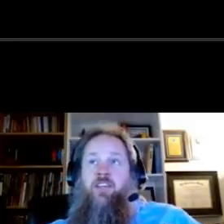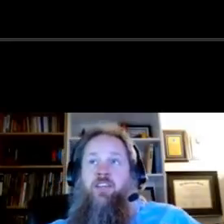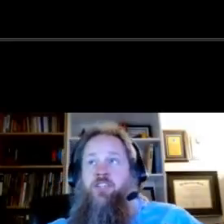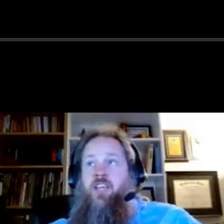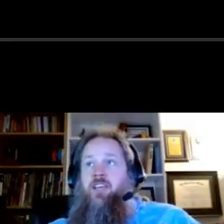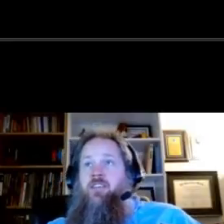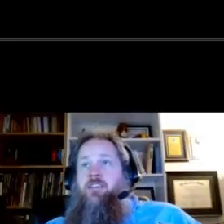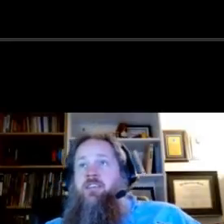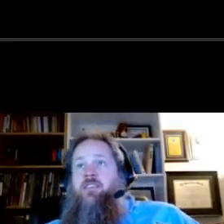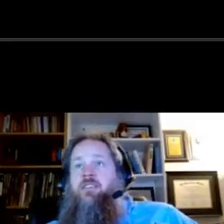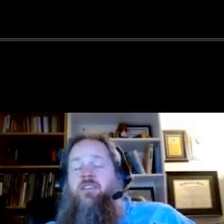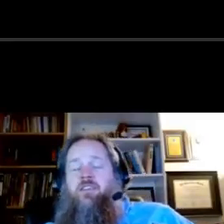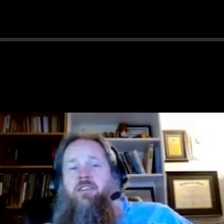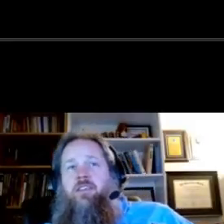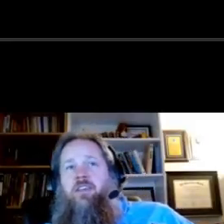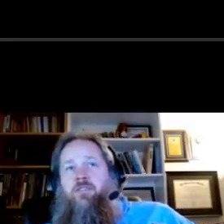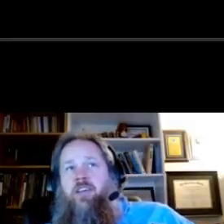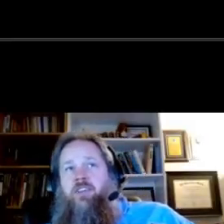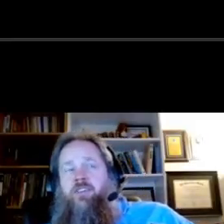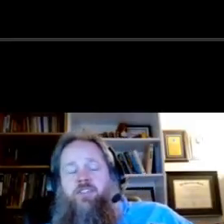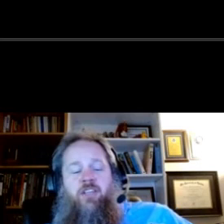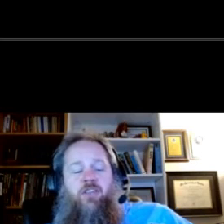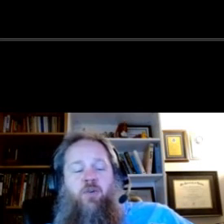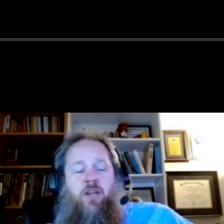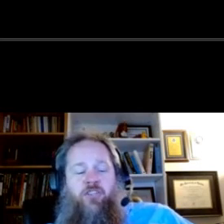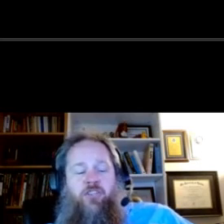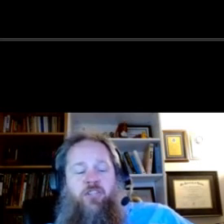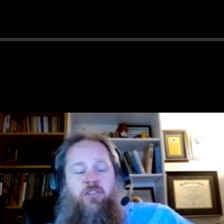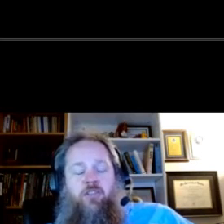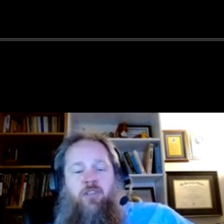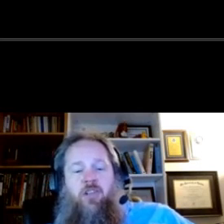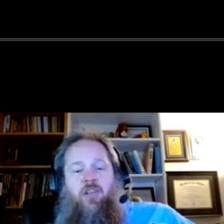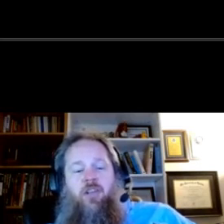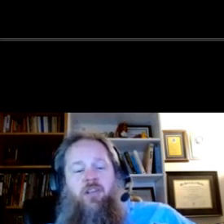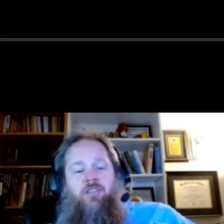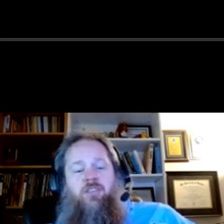understand building Yeah, I understand the question. It's,